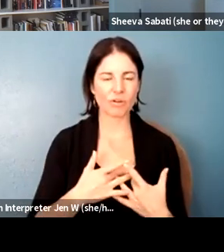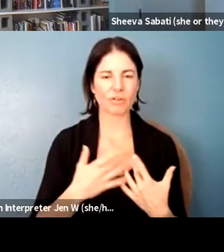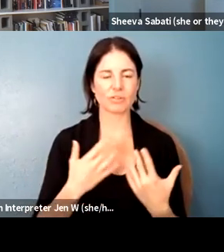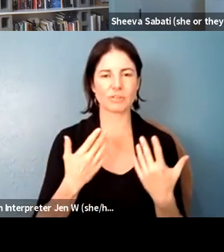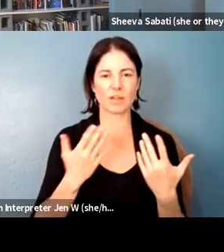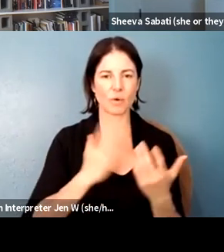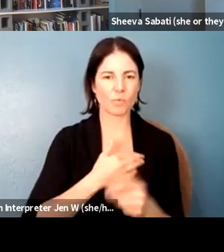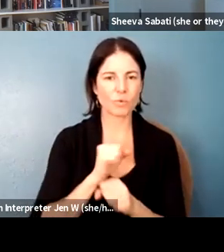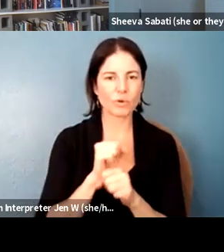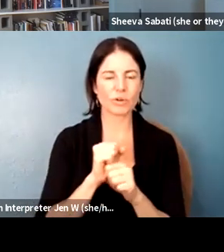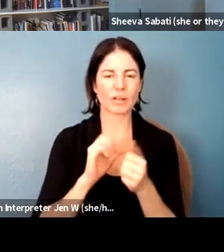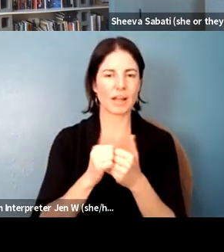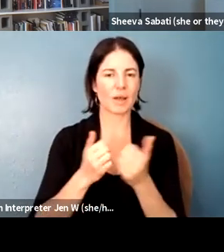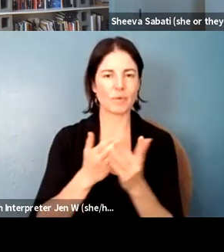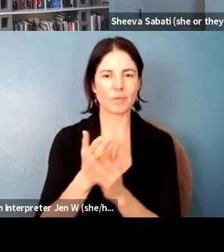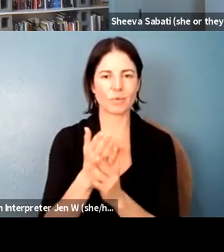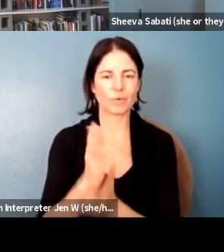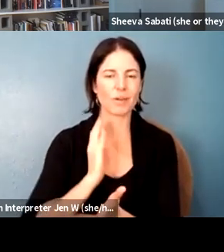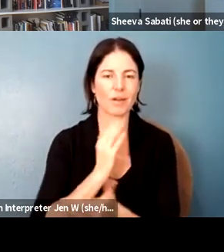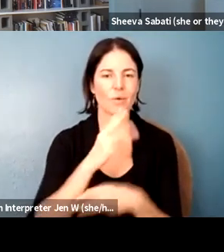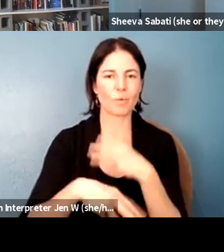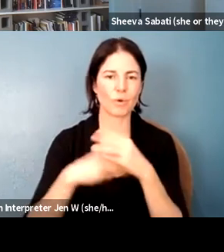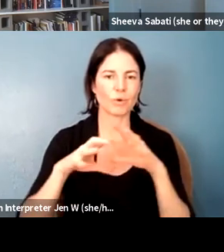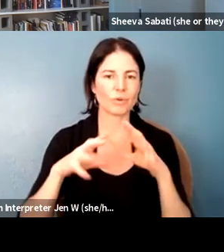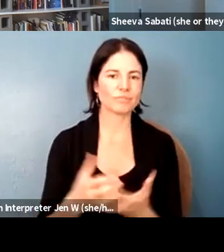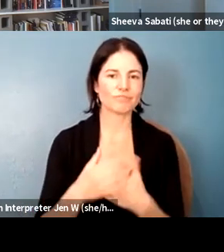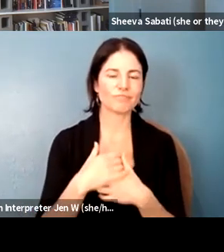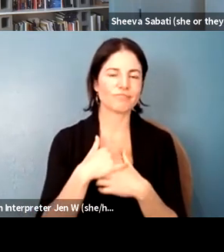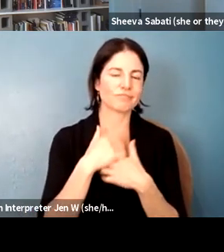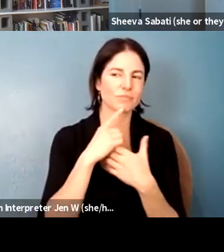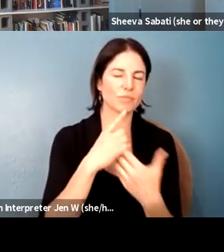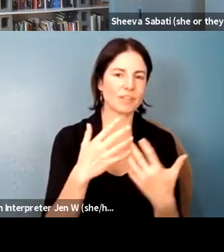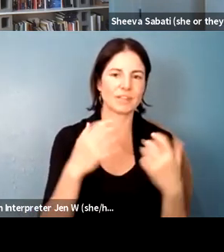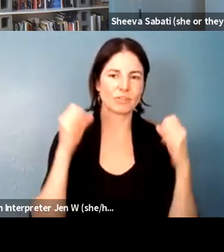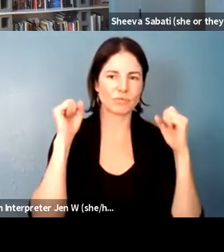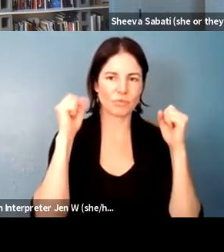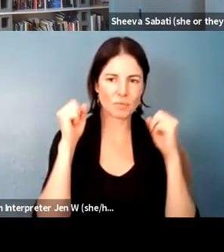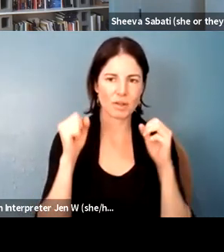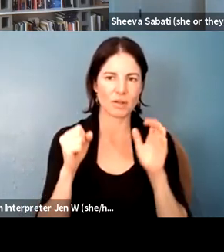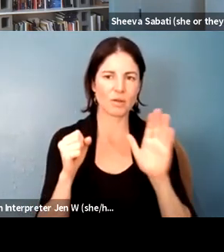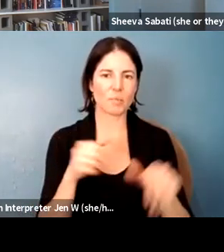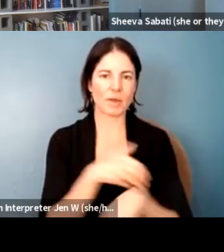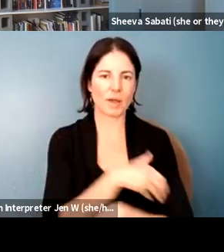this world. It is absolutely incredible the power of your pen